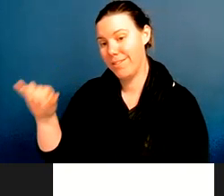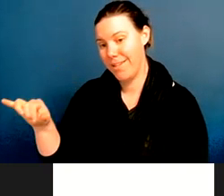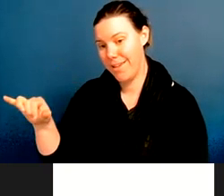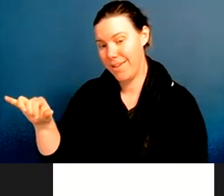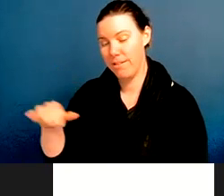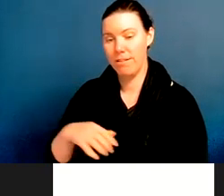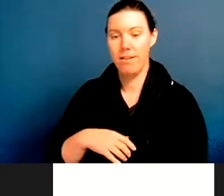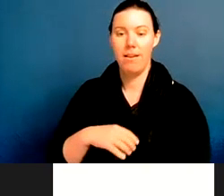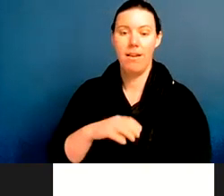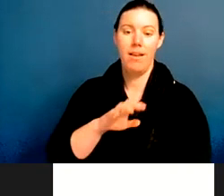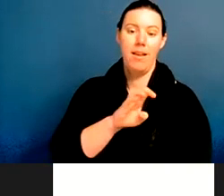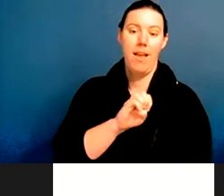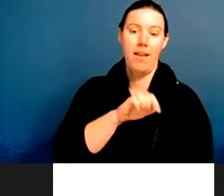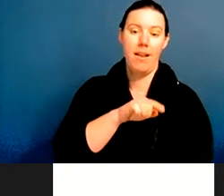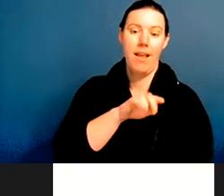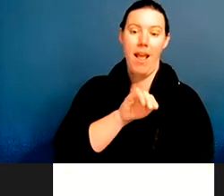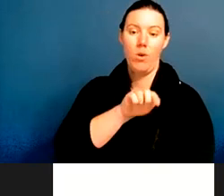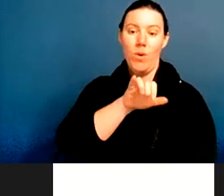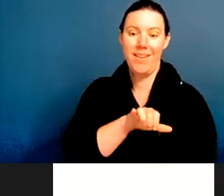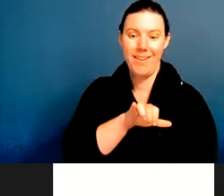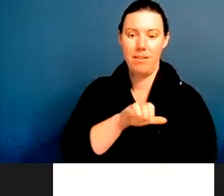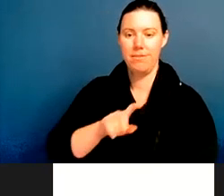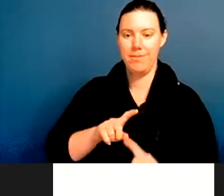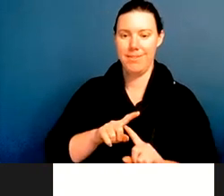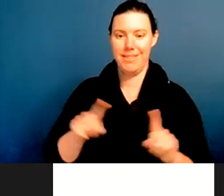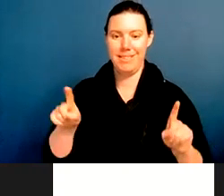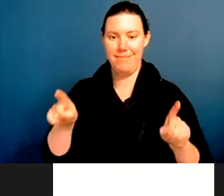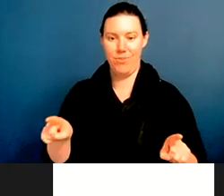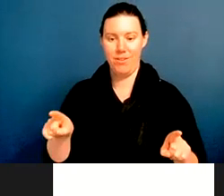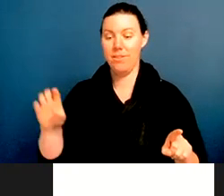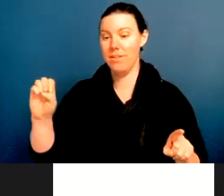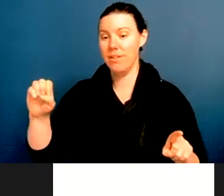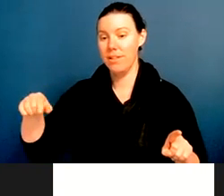Equity gives people the resources they need so that they can reach the same opportunities.